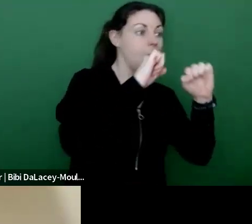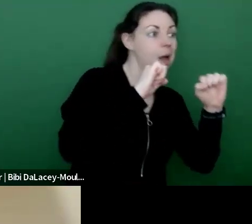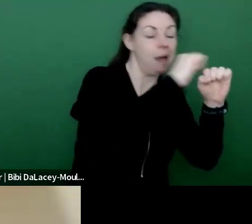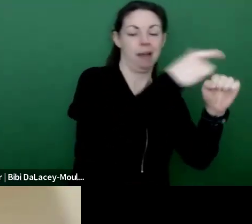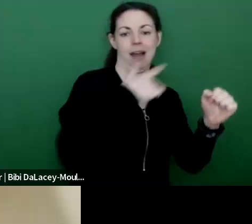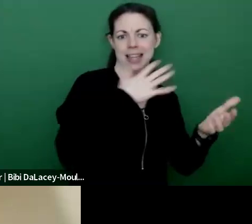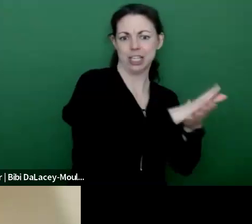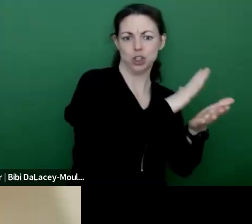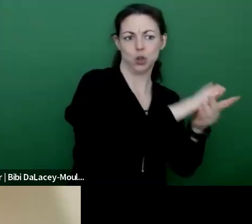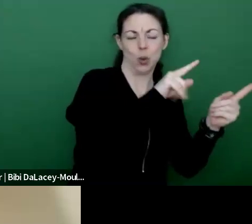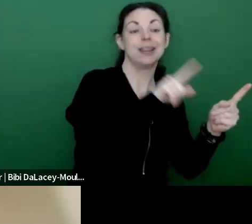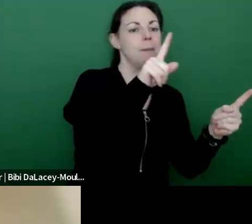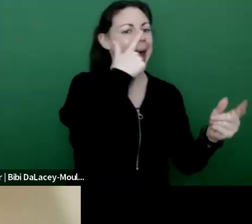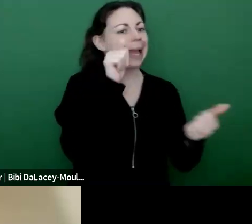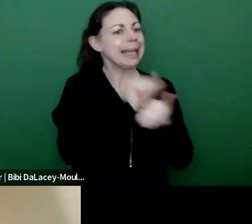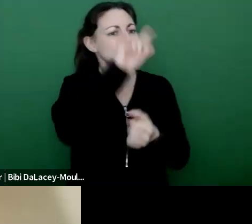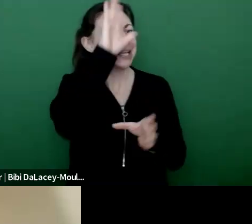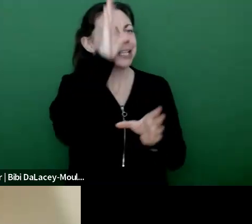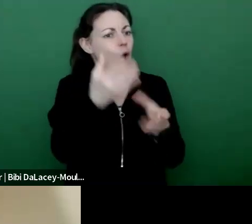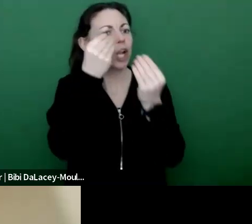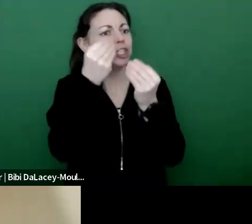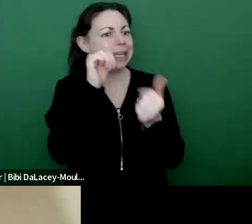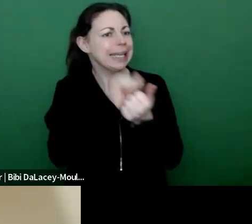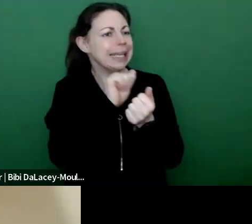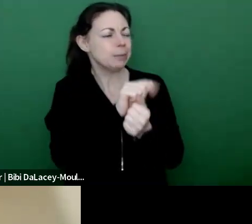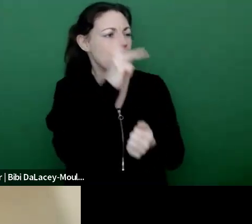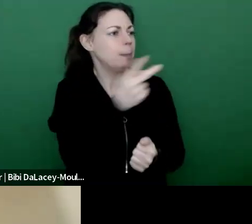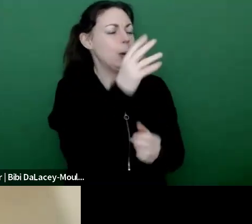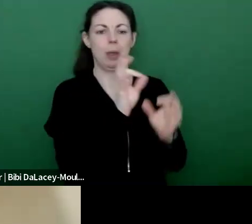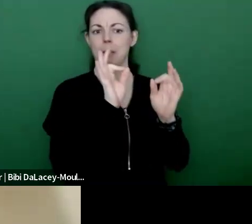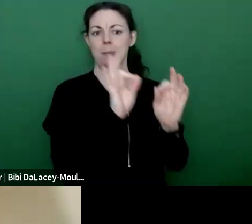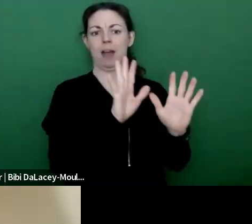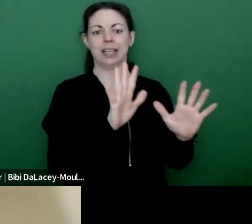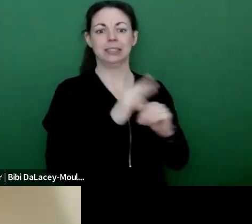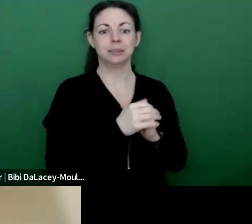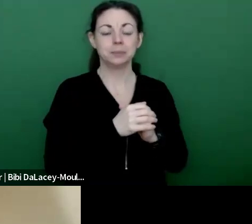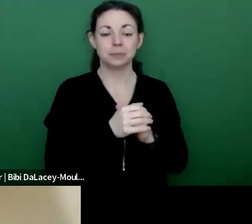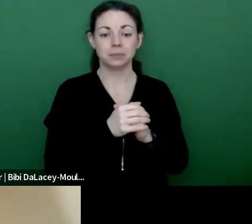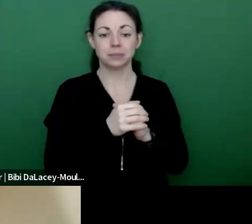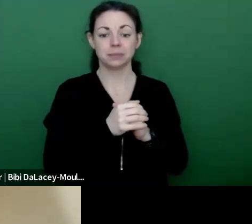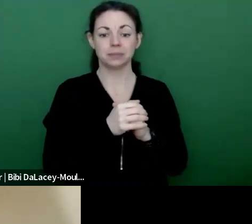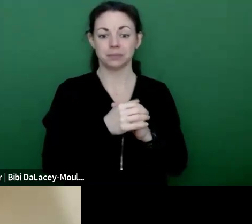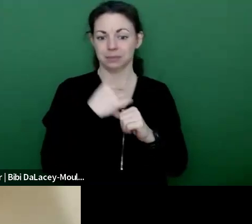psychology. And you know, for me, both from prior experiences, you know, I remember being a child and at